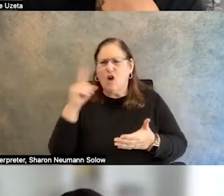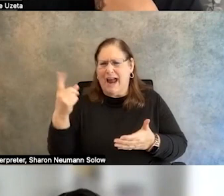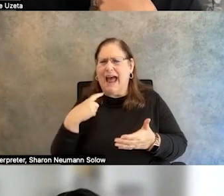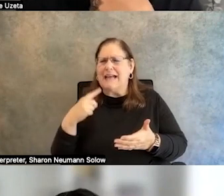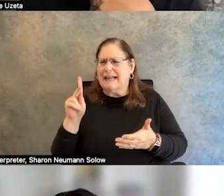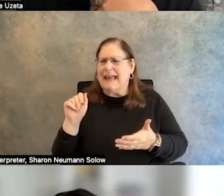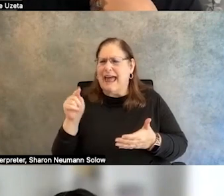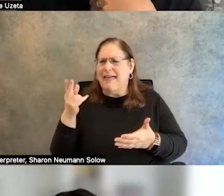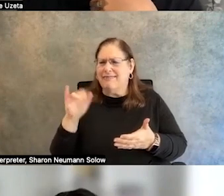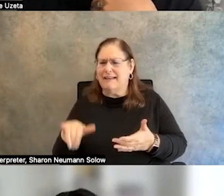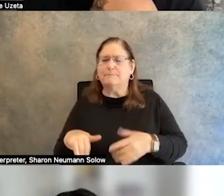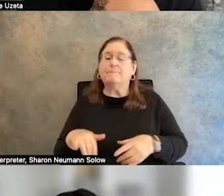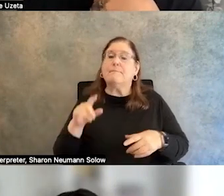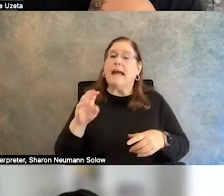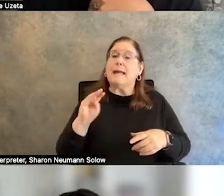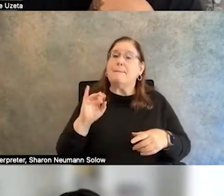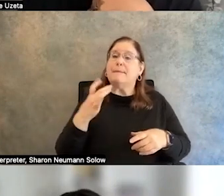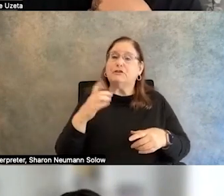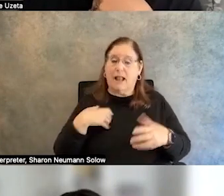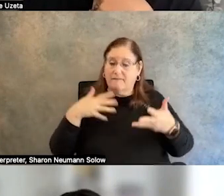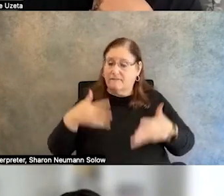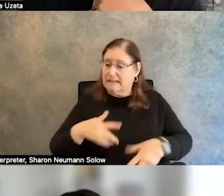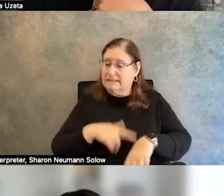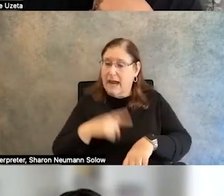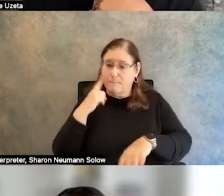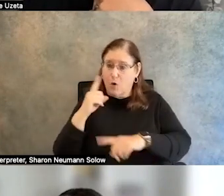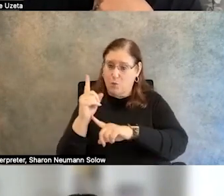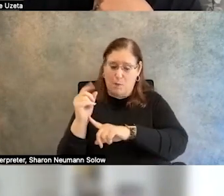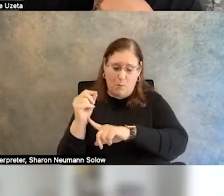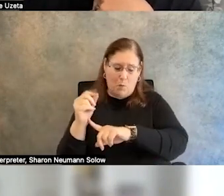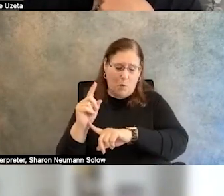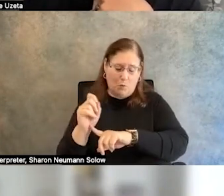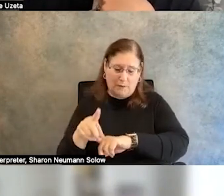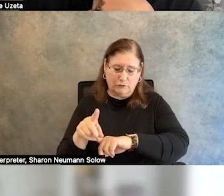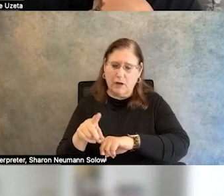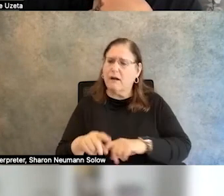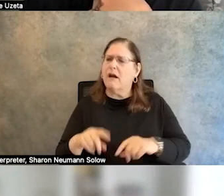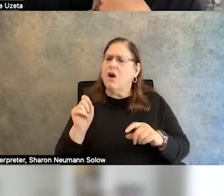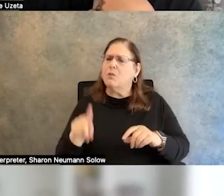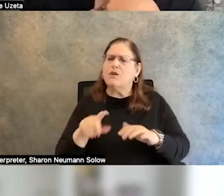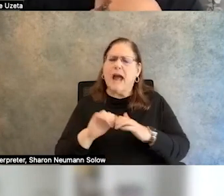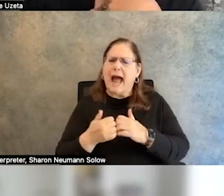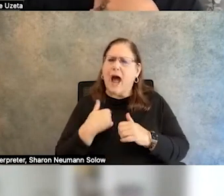And I think we have time for one more question. This one is, "How can we find out